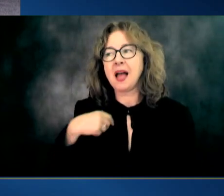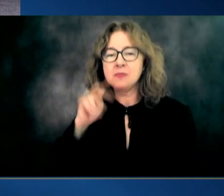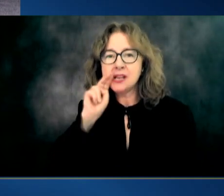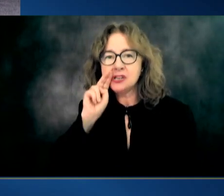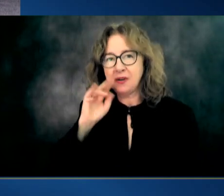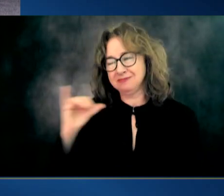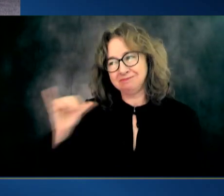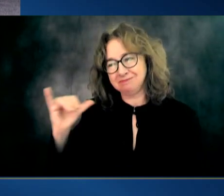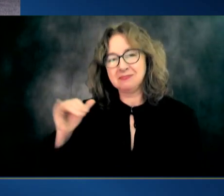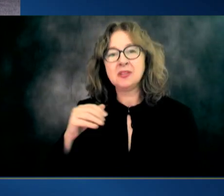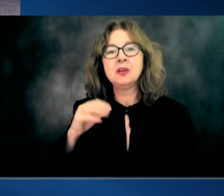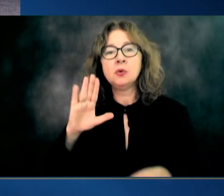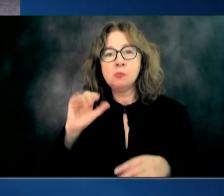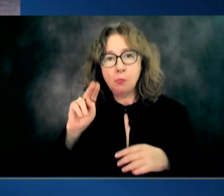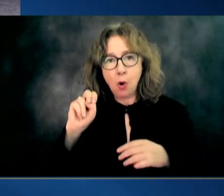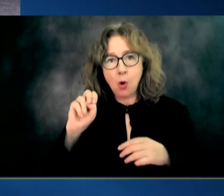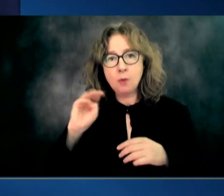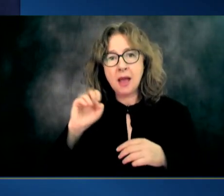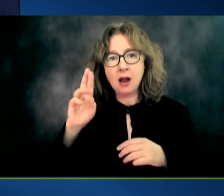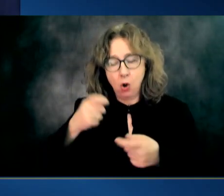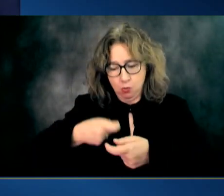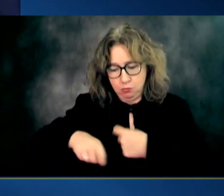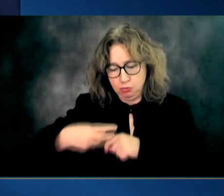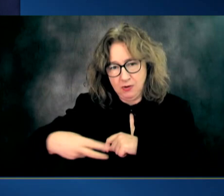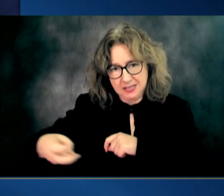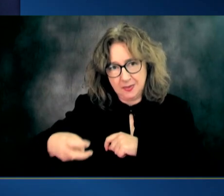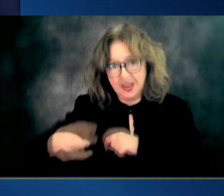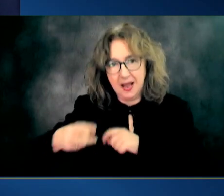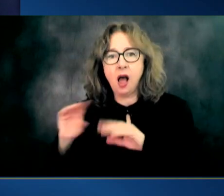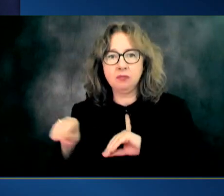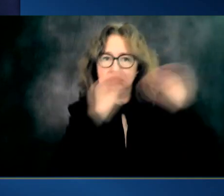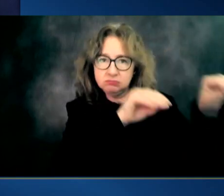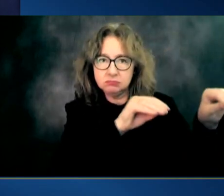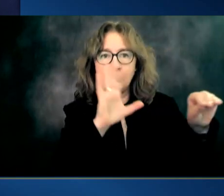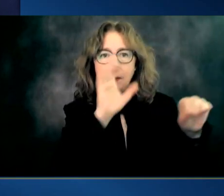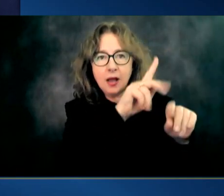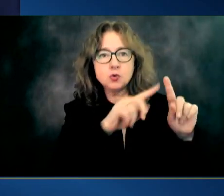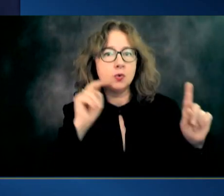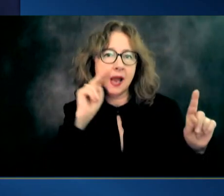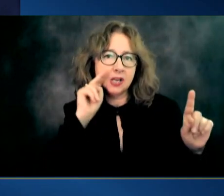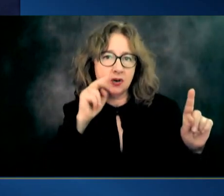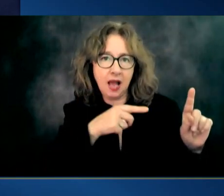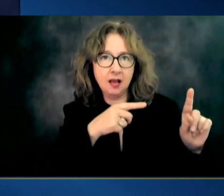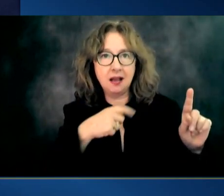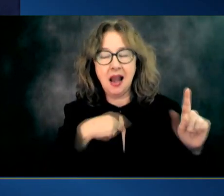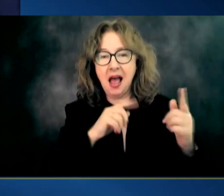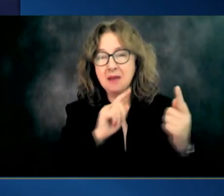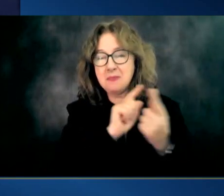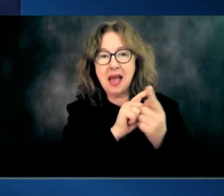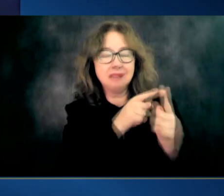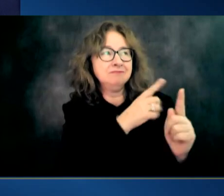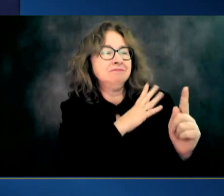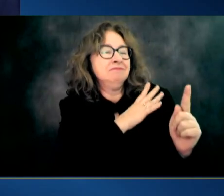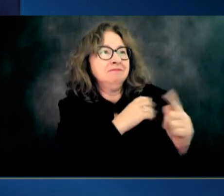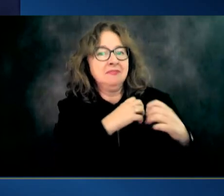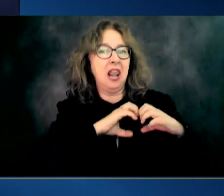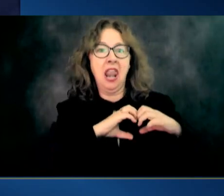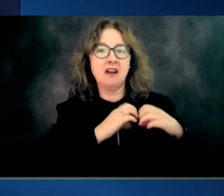I relocated to live in Nigeria where I believe I met the love of my life. My soulmate,